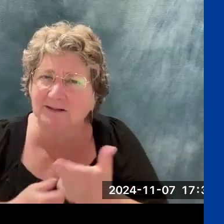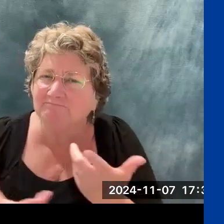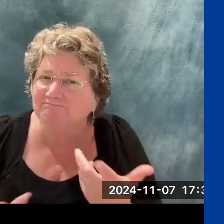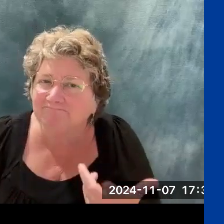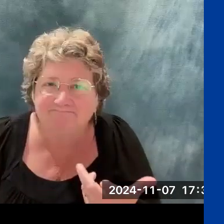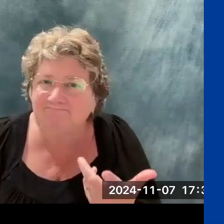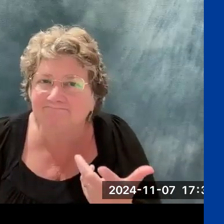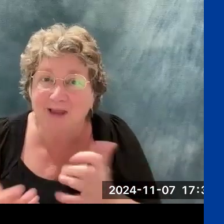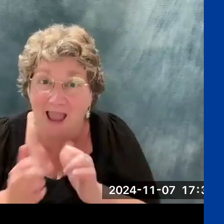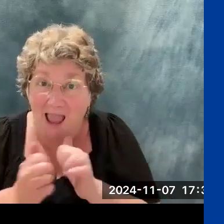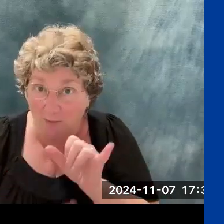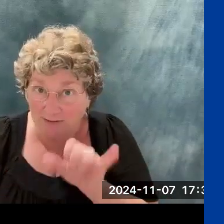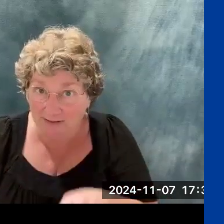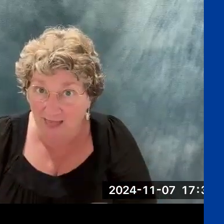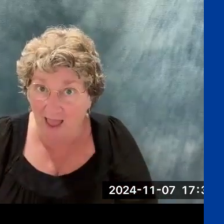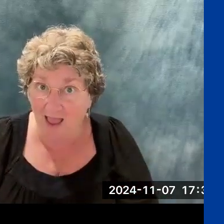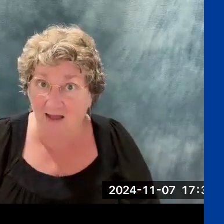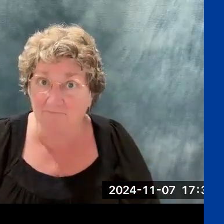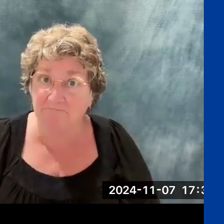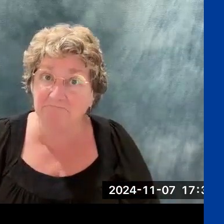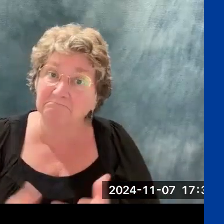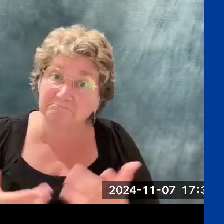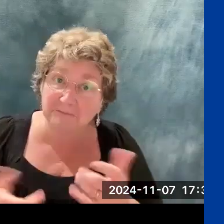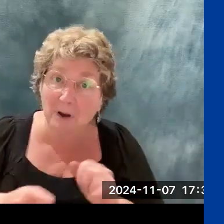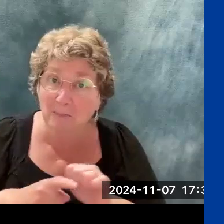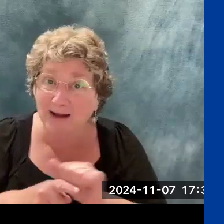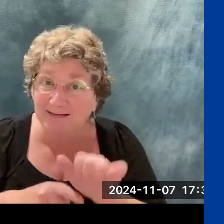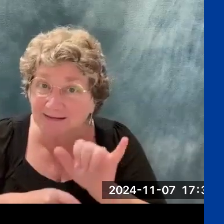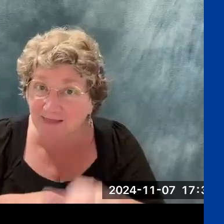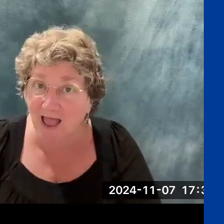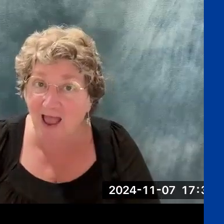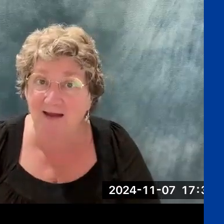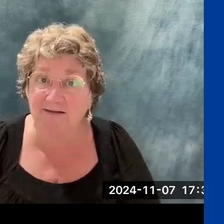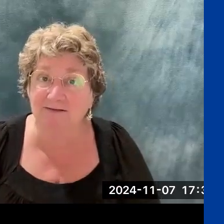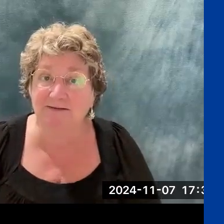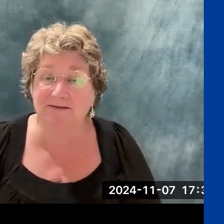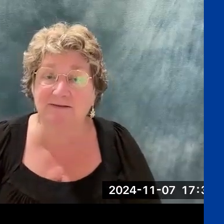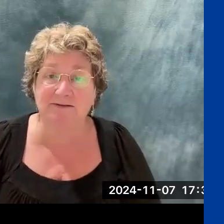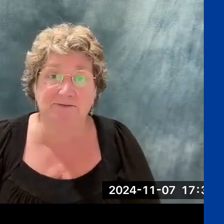It's also helpful to have a whole toolbox of coping skills because something that you're